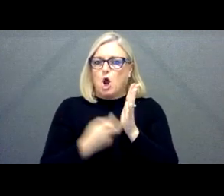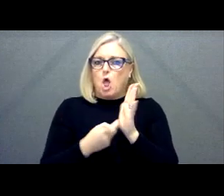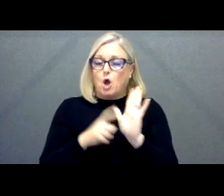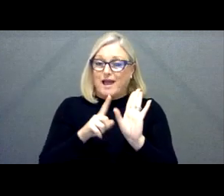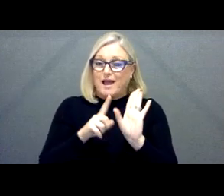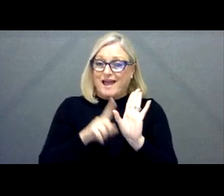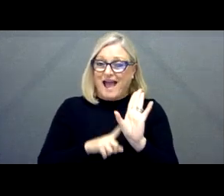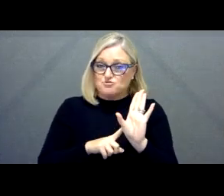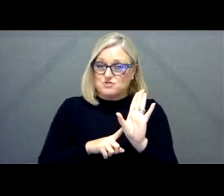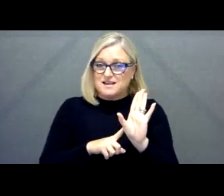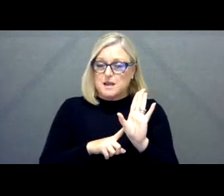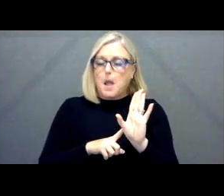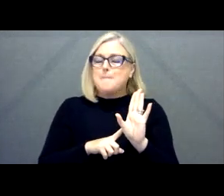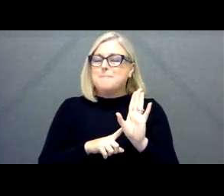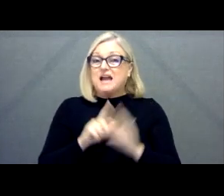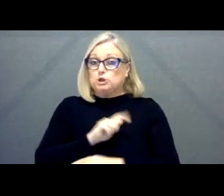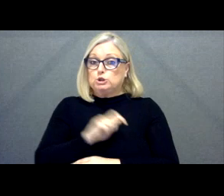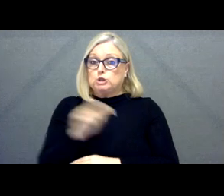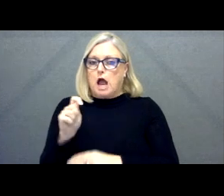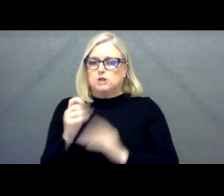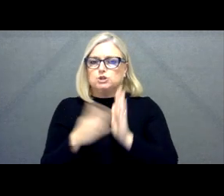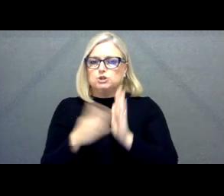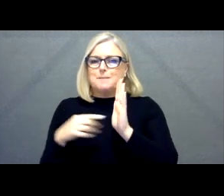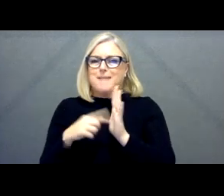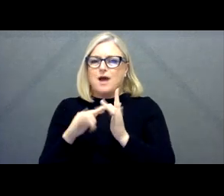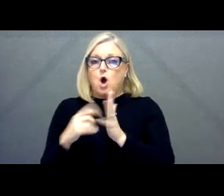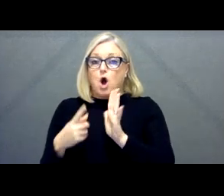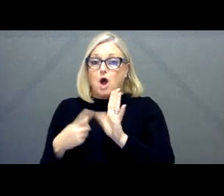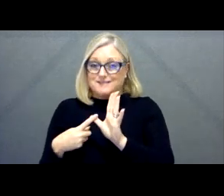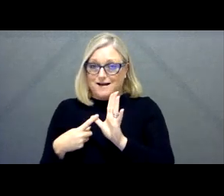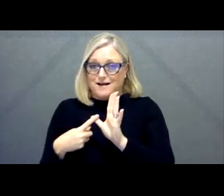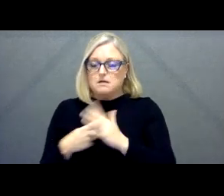to move to Mount Isa and those charges can be transferred which is just is a decision by the